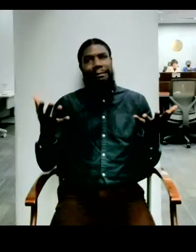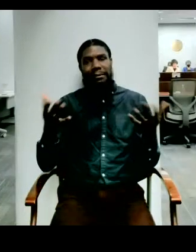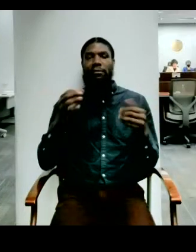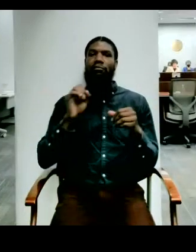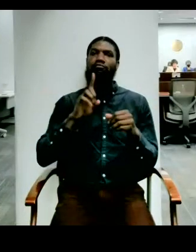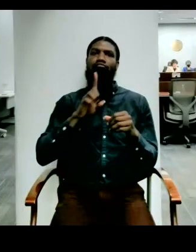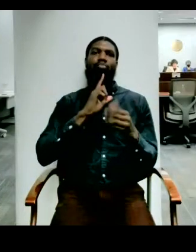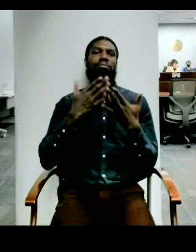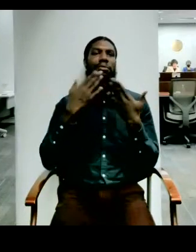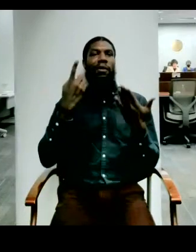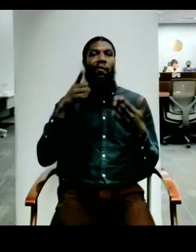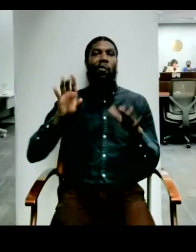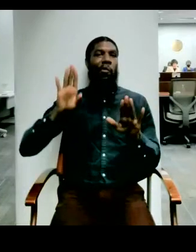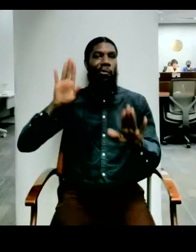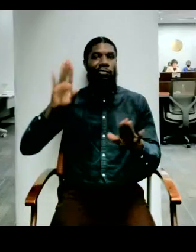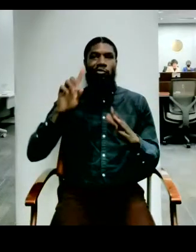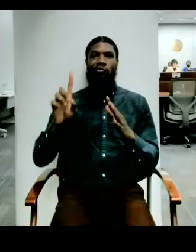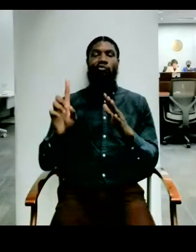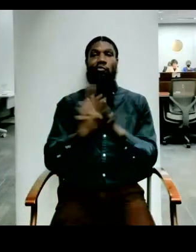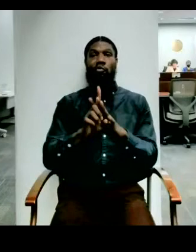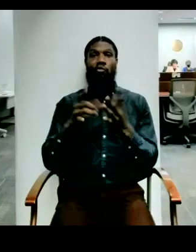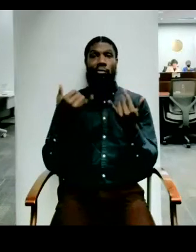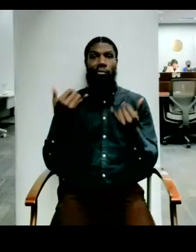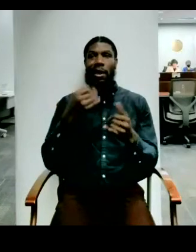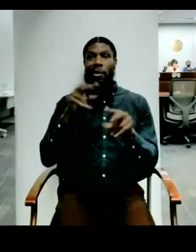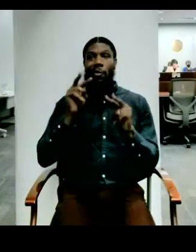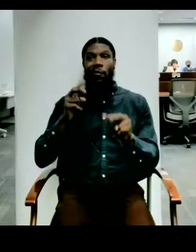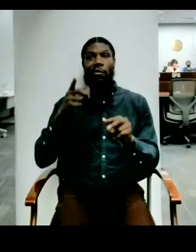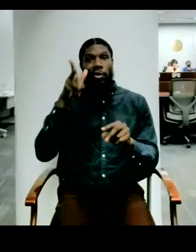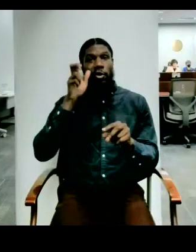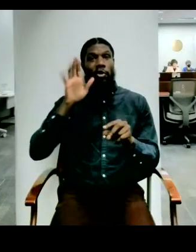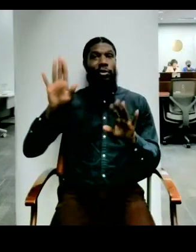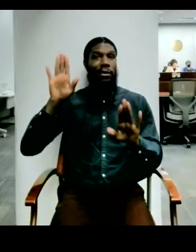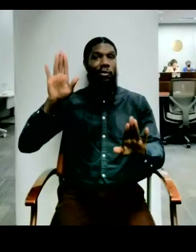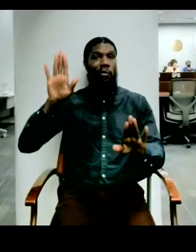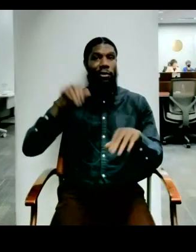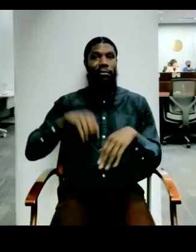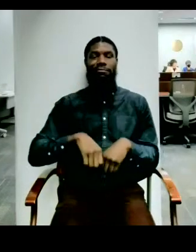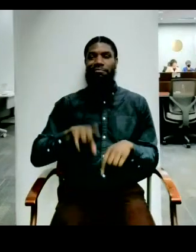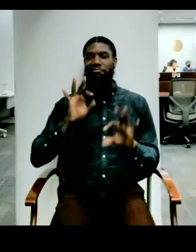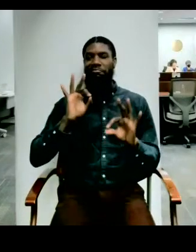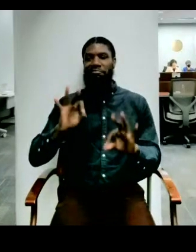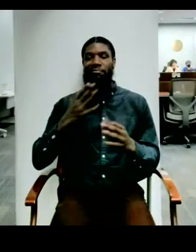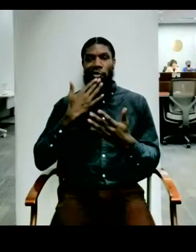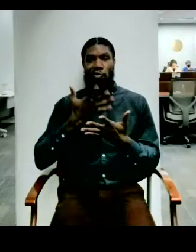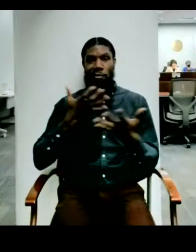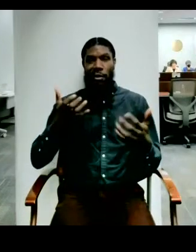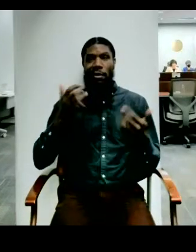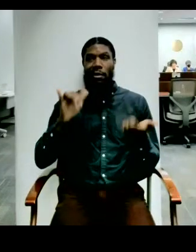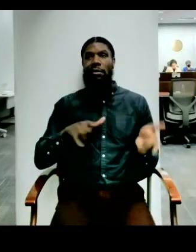thank you to the witnesses for being here and I look forward to your testimony. Thank you. And now we'll go to Commissioner Lucas.